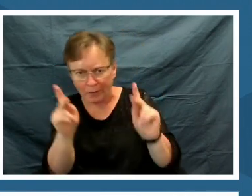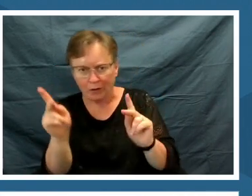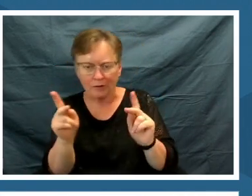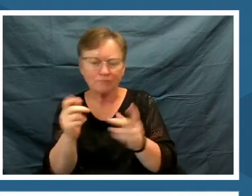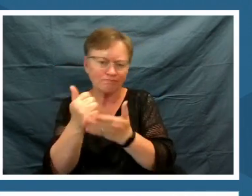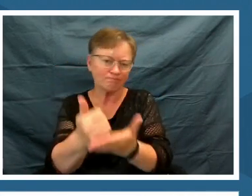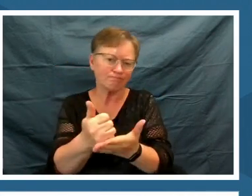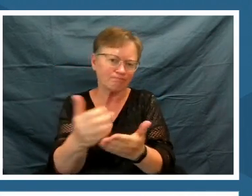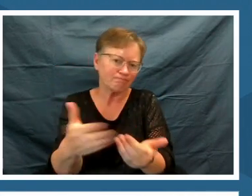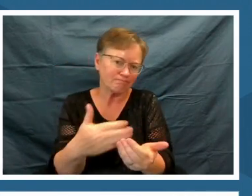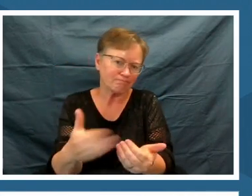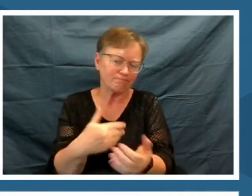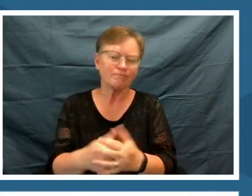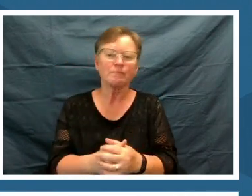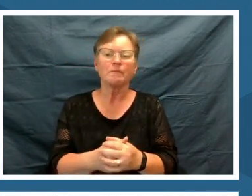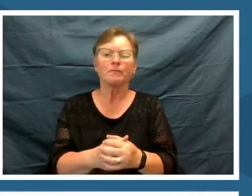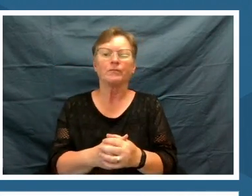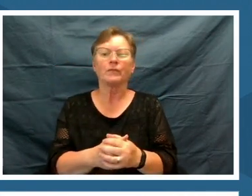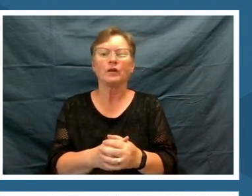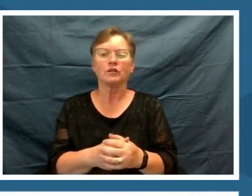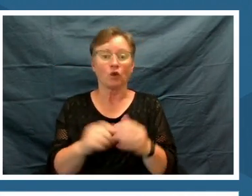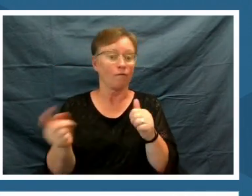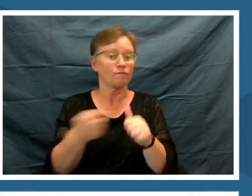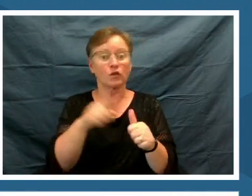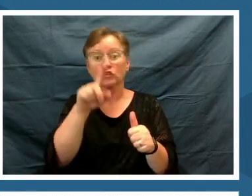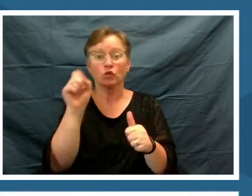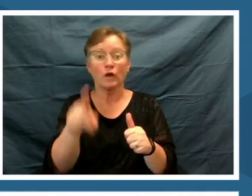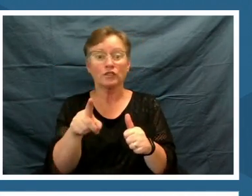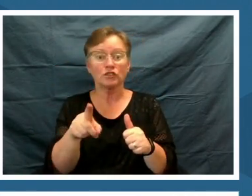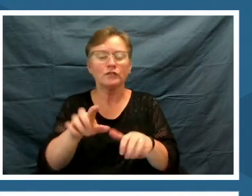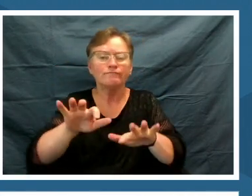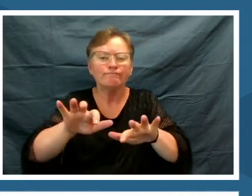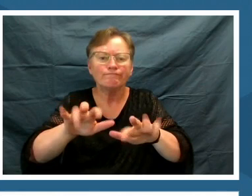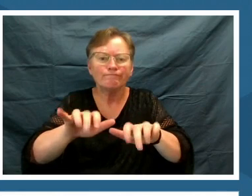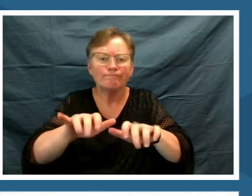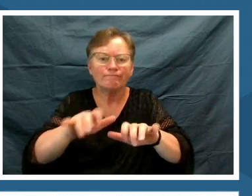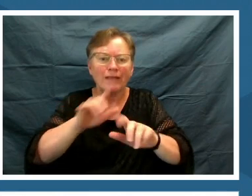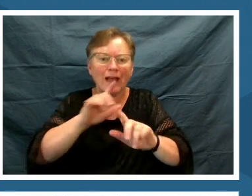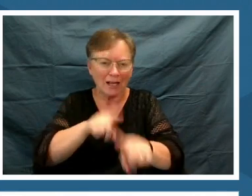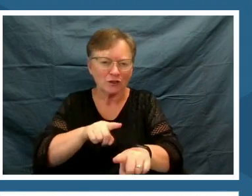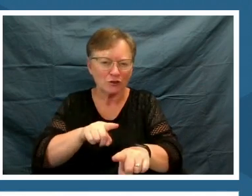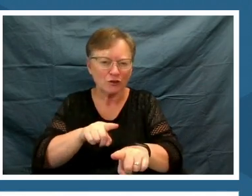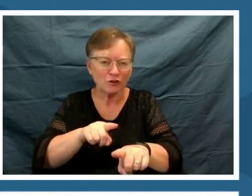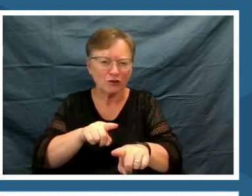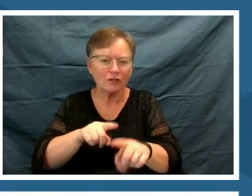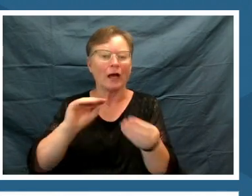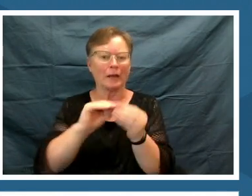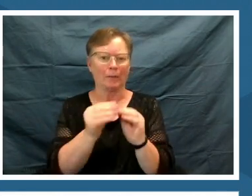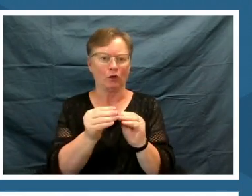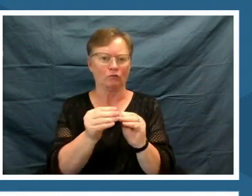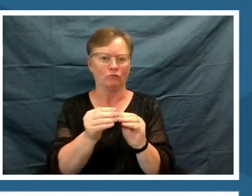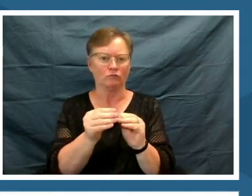to do is enter into the q a box the answer box